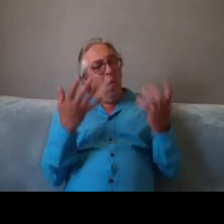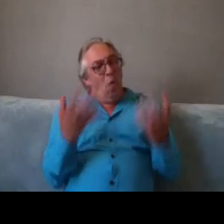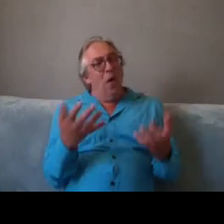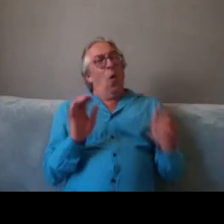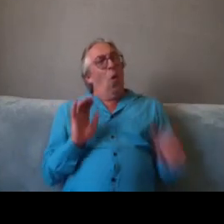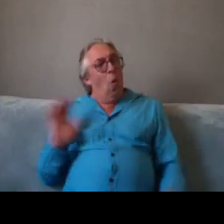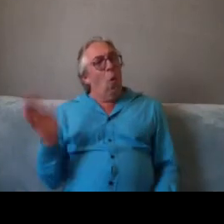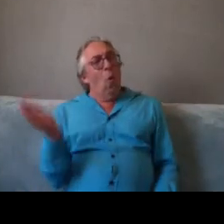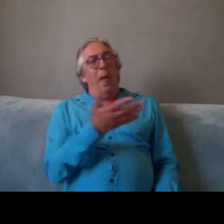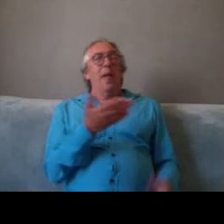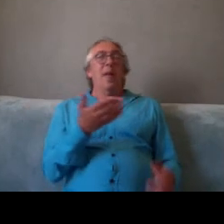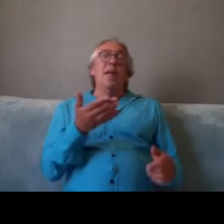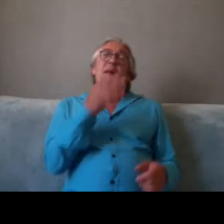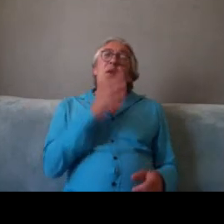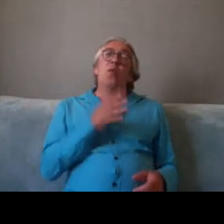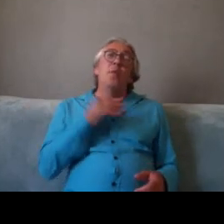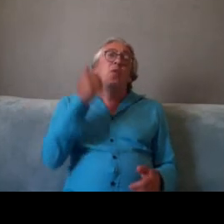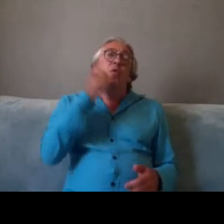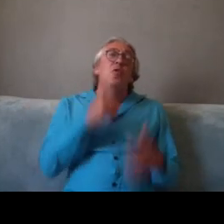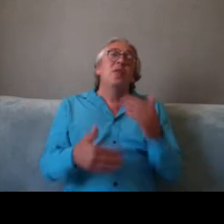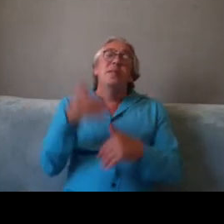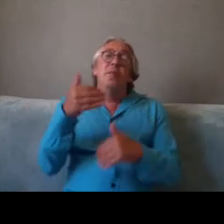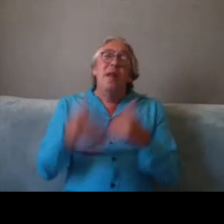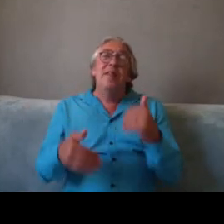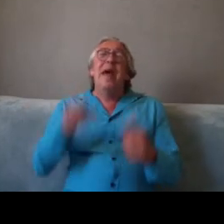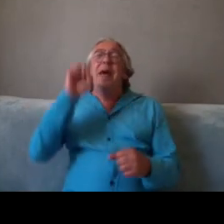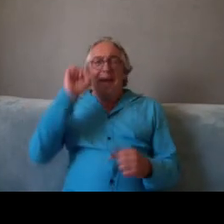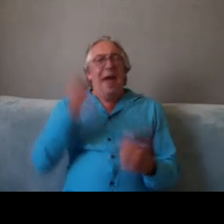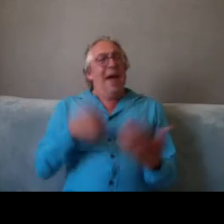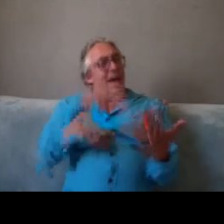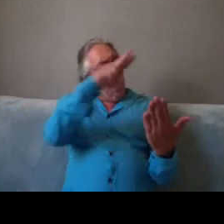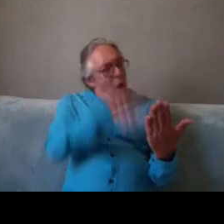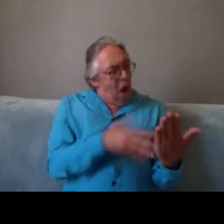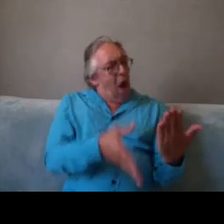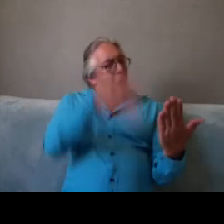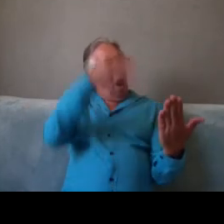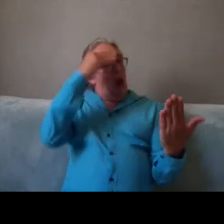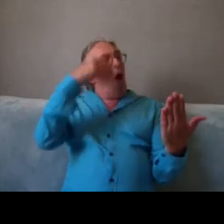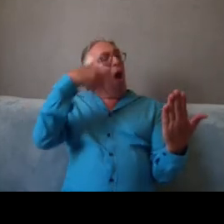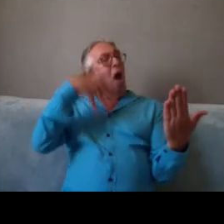To thank all attendees, to thank you all the speakers